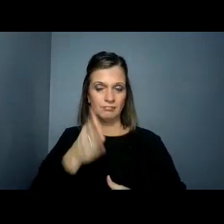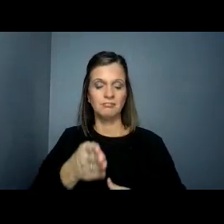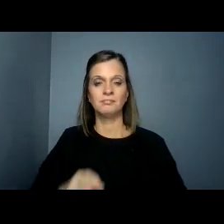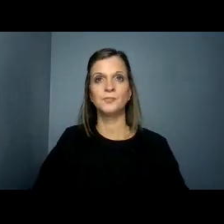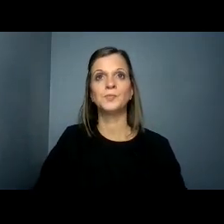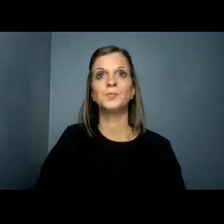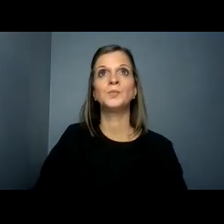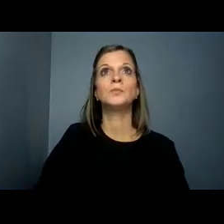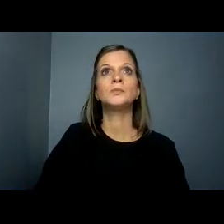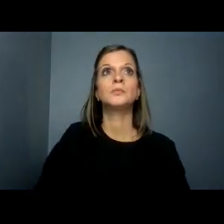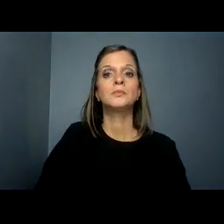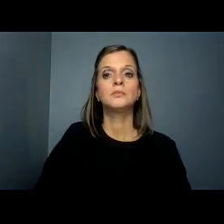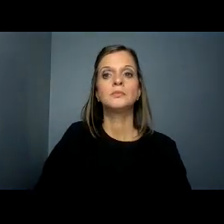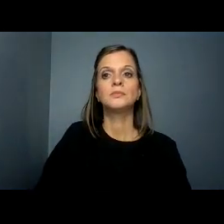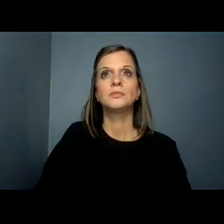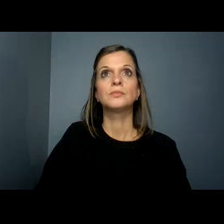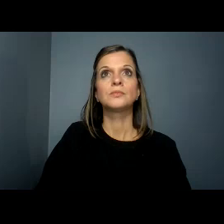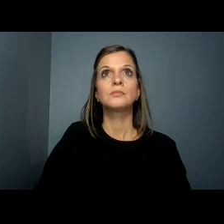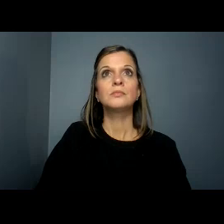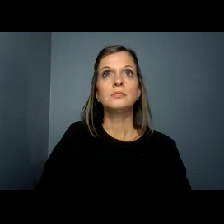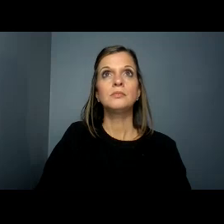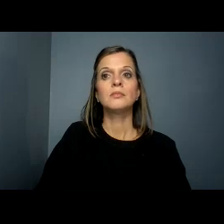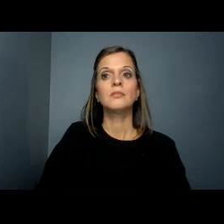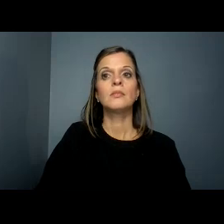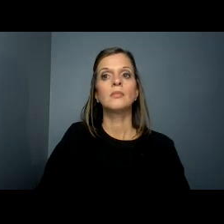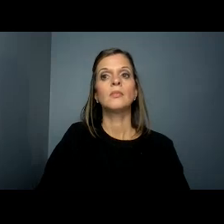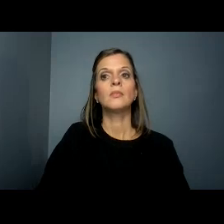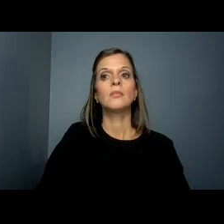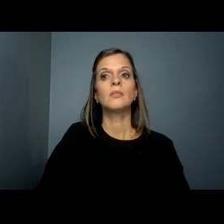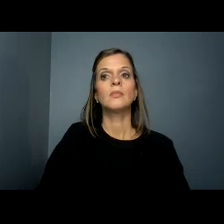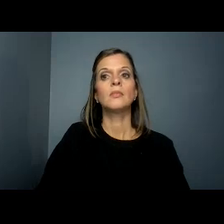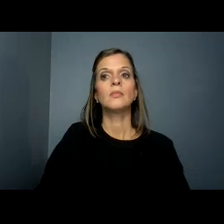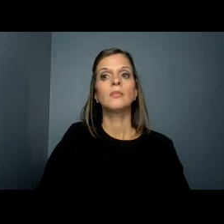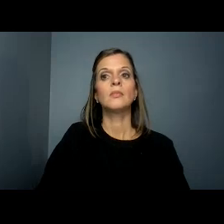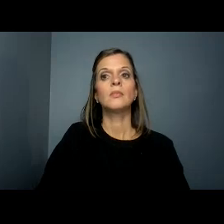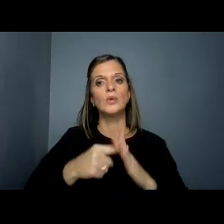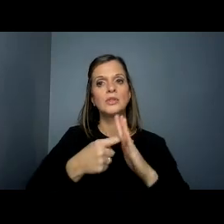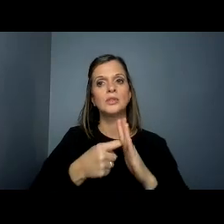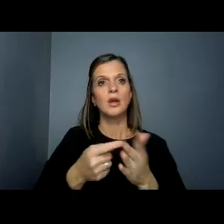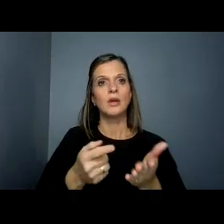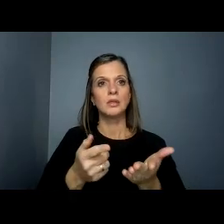And then we start asking questions to figure out where the where we direct them next.